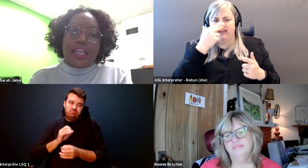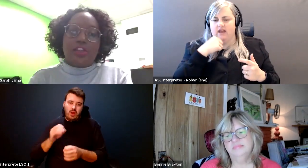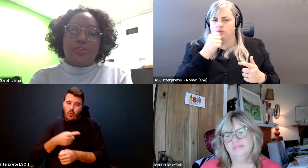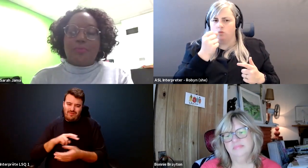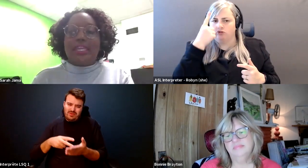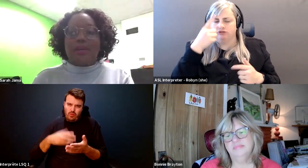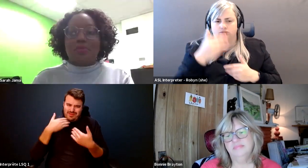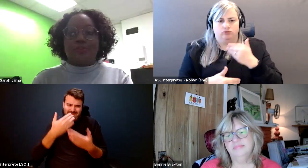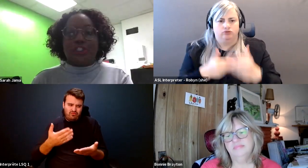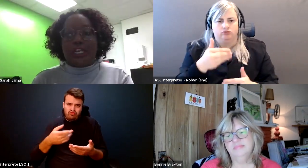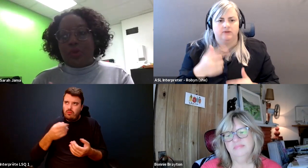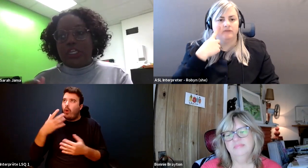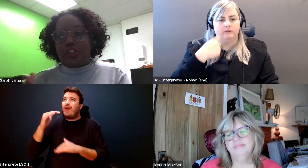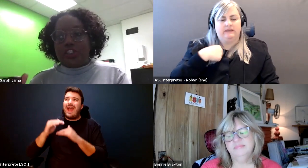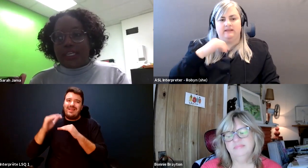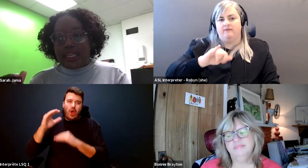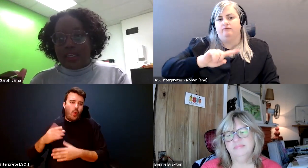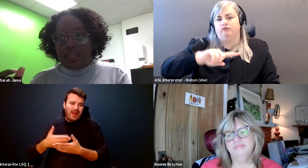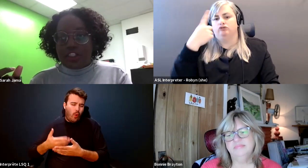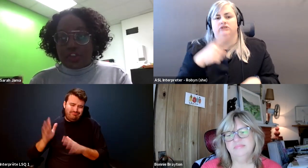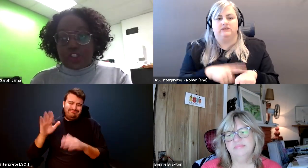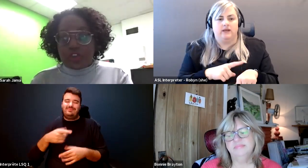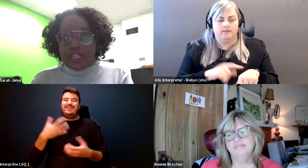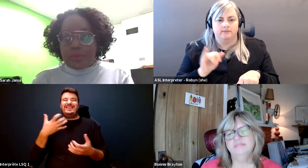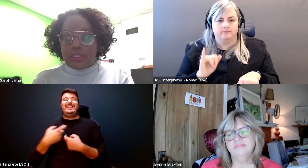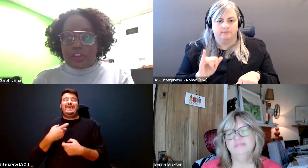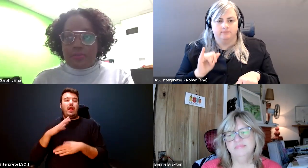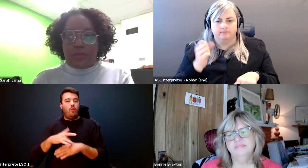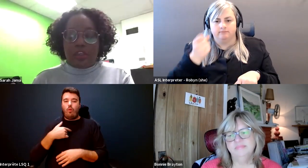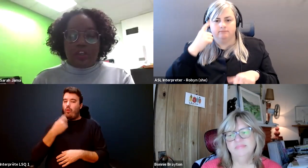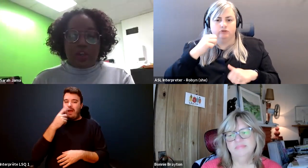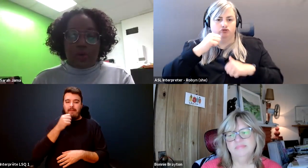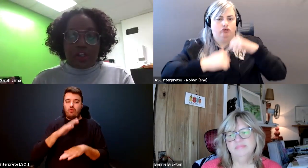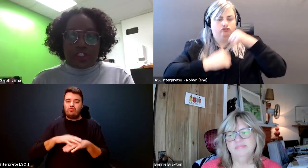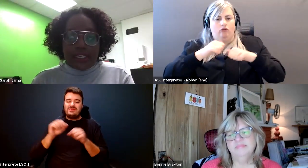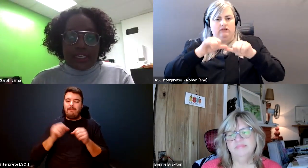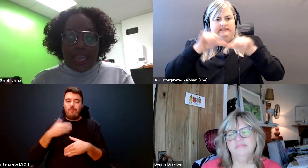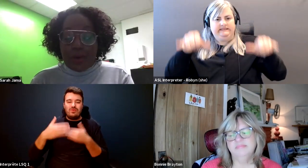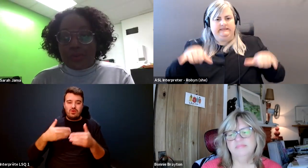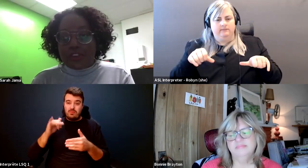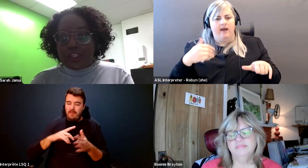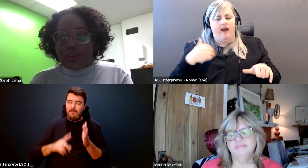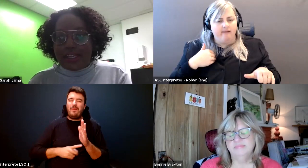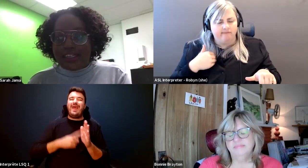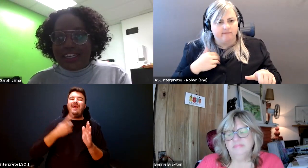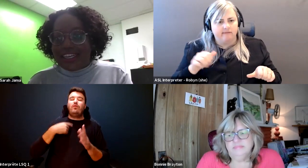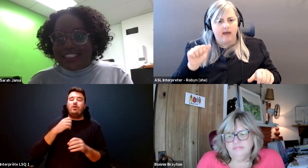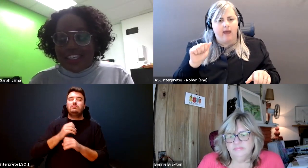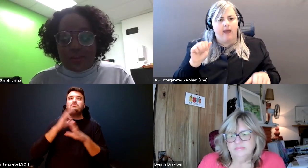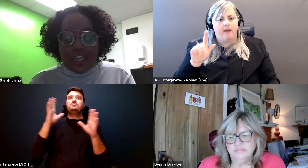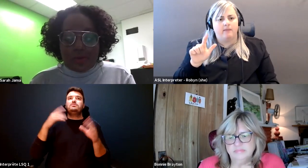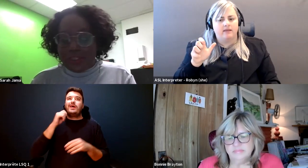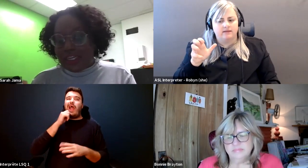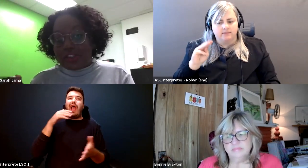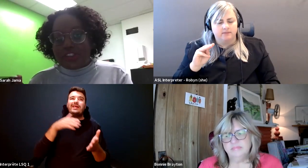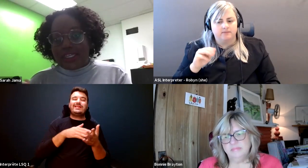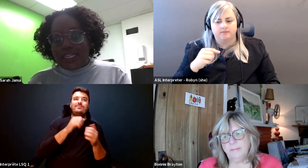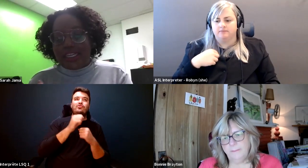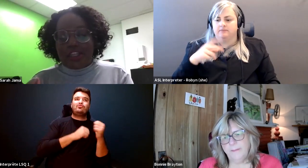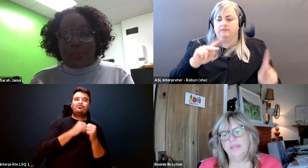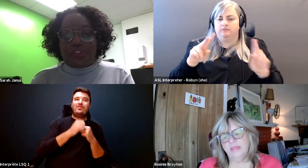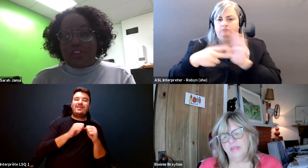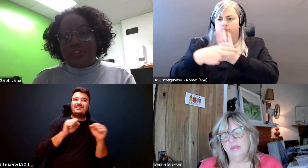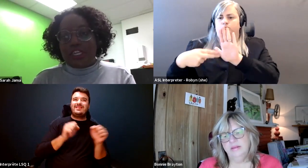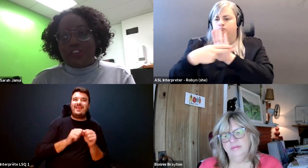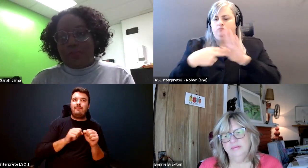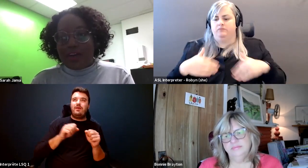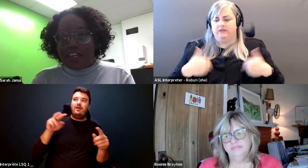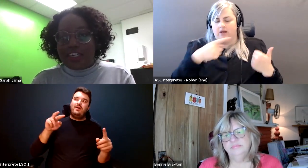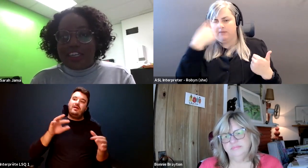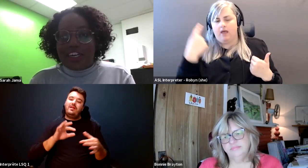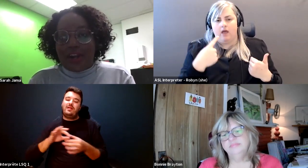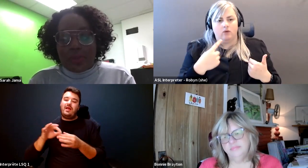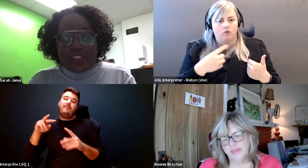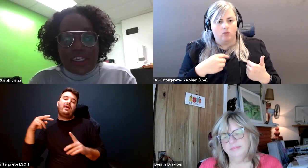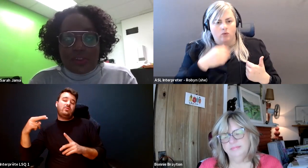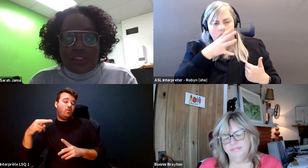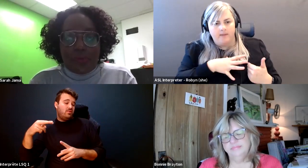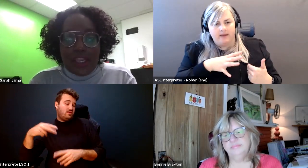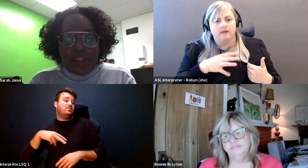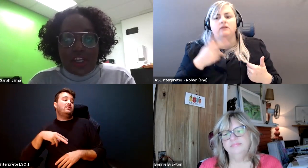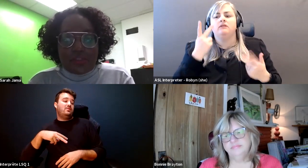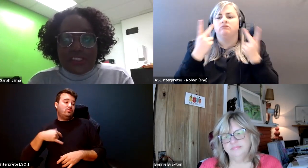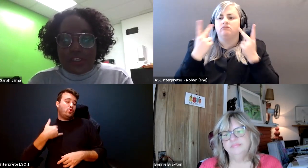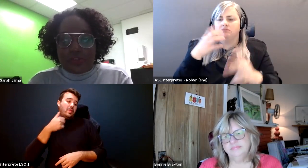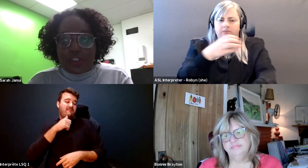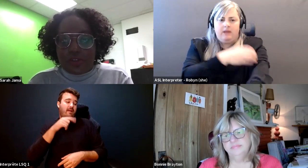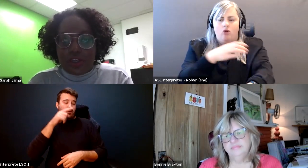Sarah Jama: And for me that was the first time really understanding structural able ISM you know understanding how I was being read as a young black woman and understanding the personification of power around this table and I thought to myself, you know.